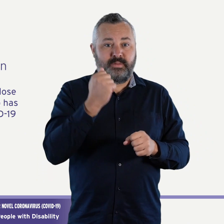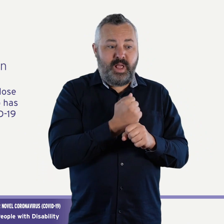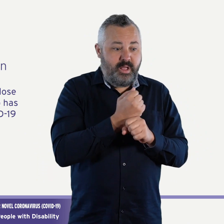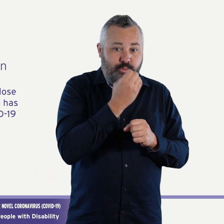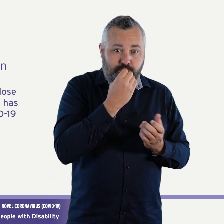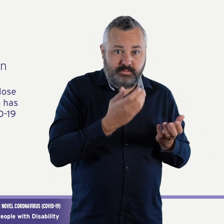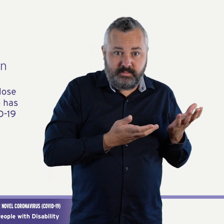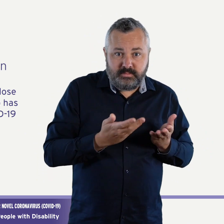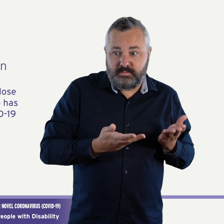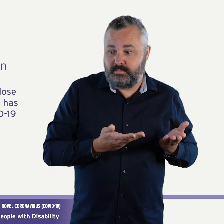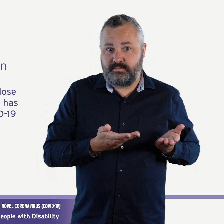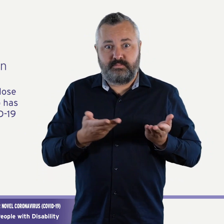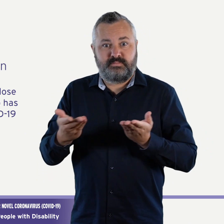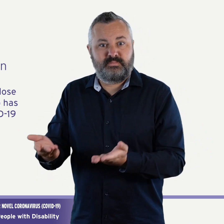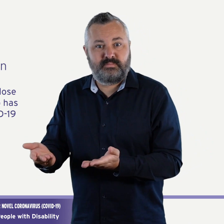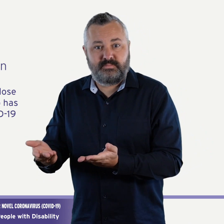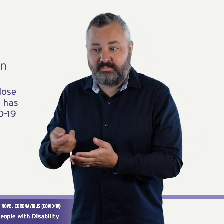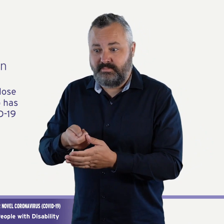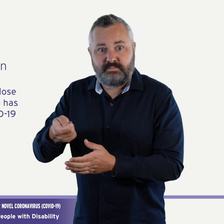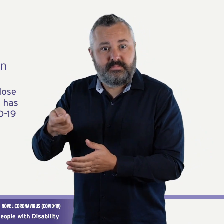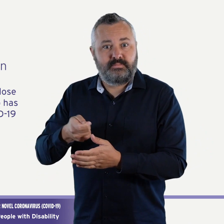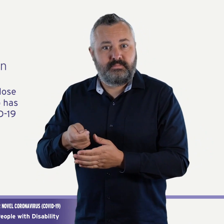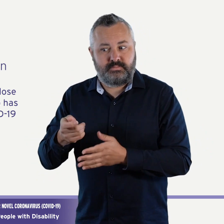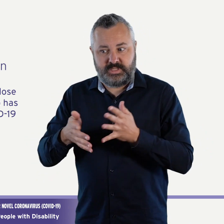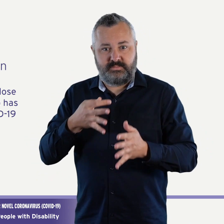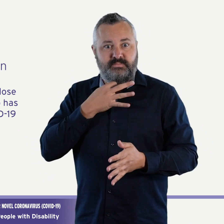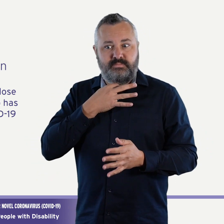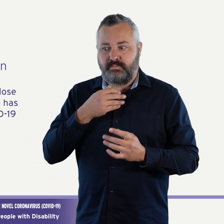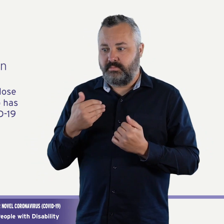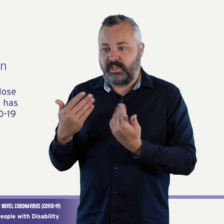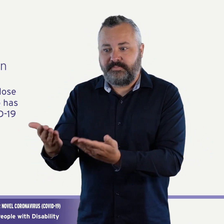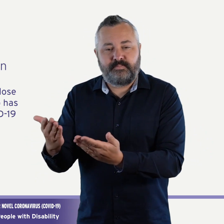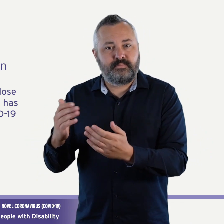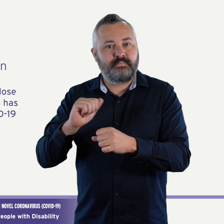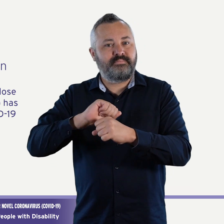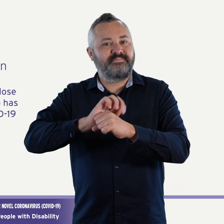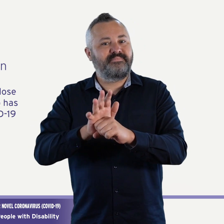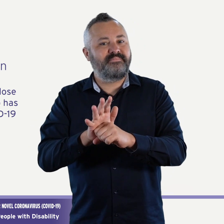e.g, physical and social distancing, including self care and other support activities.